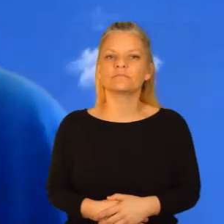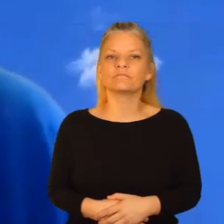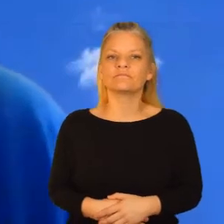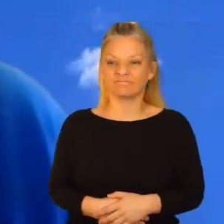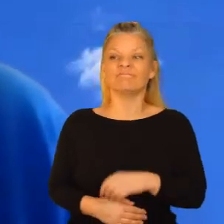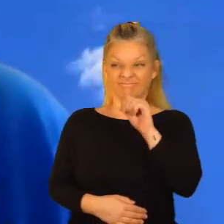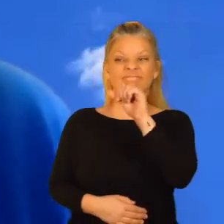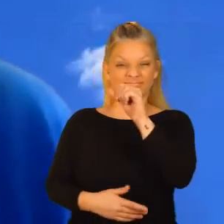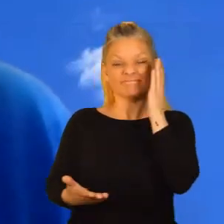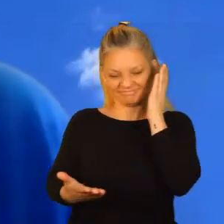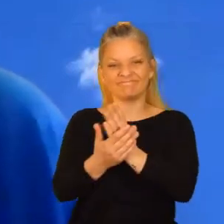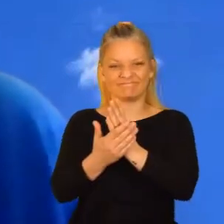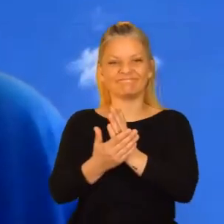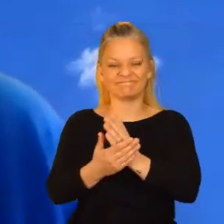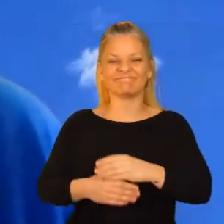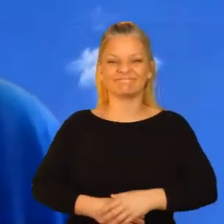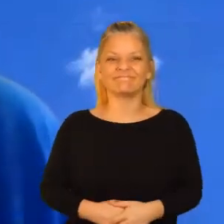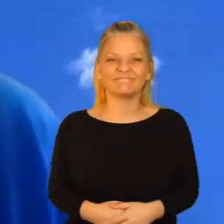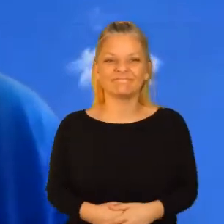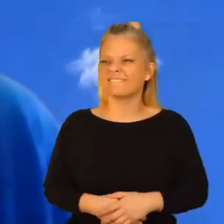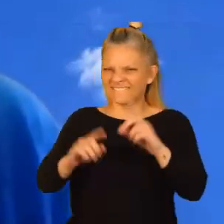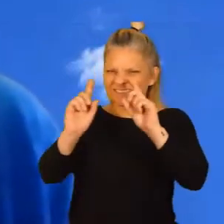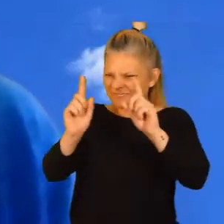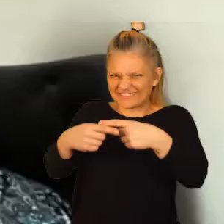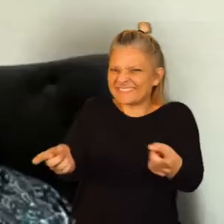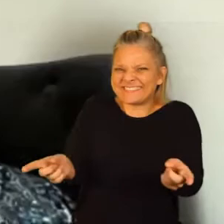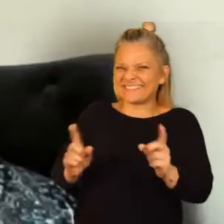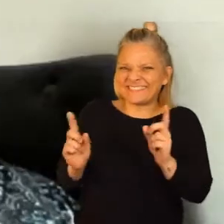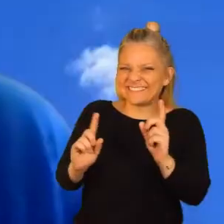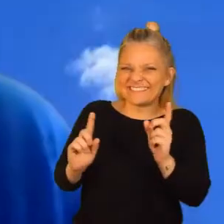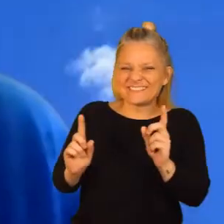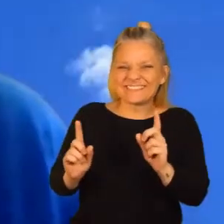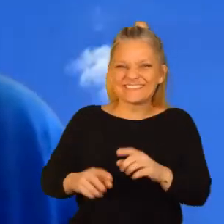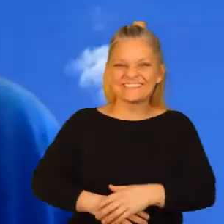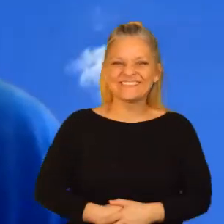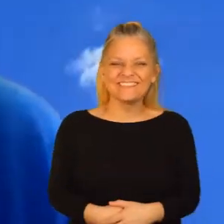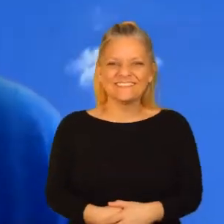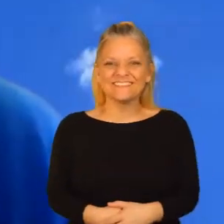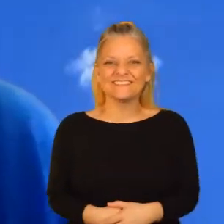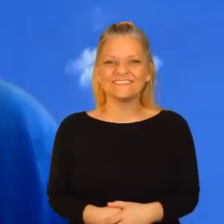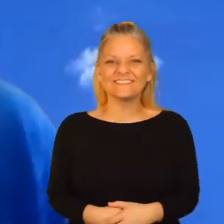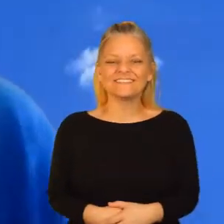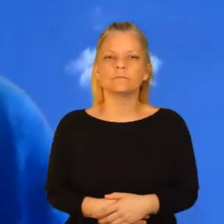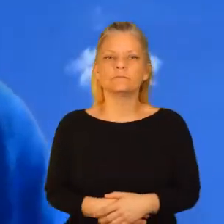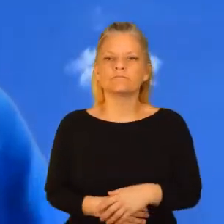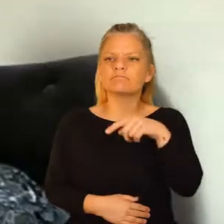peer support groups. Are you up for having a chat about peer support groups? definitely What are they?